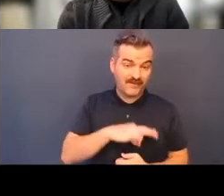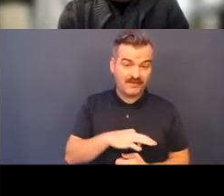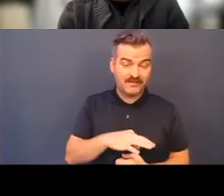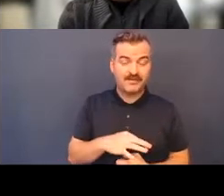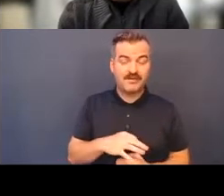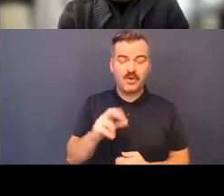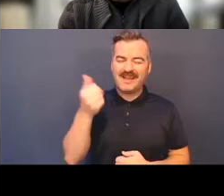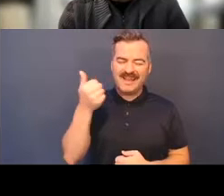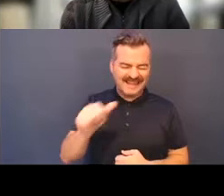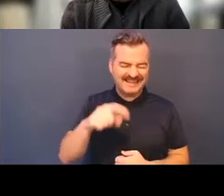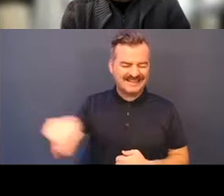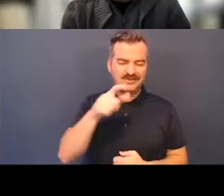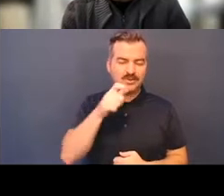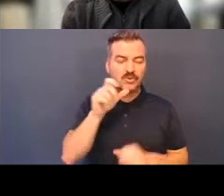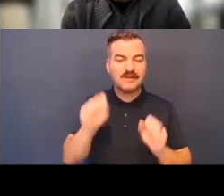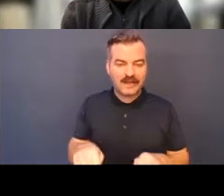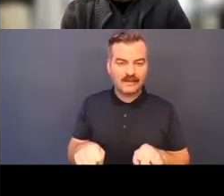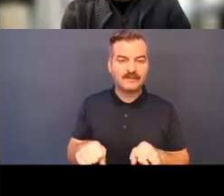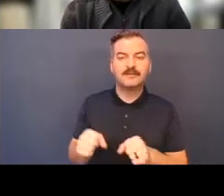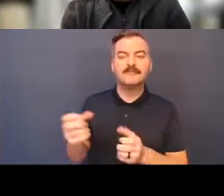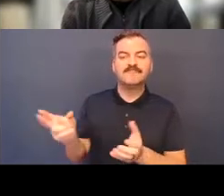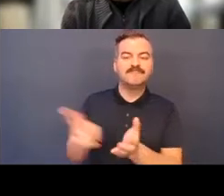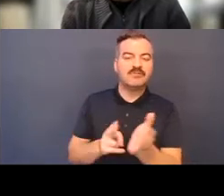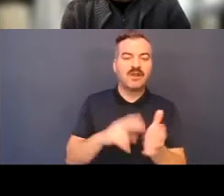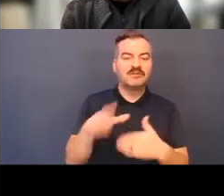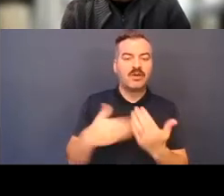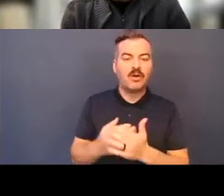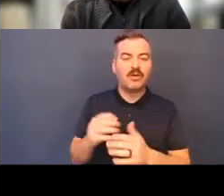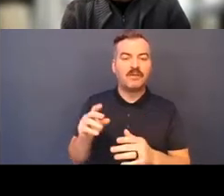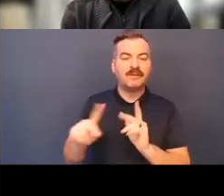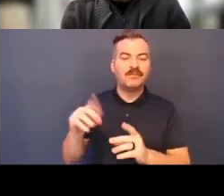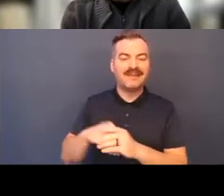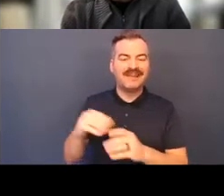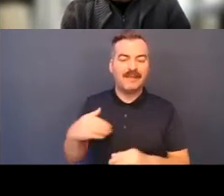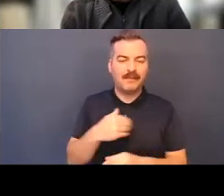entity to which it contracts, all members of the population, including individuals with